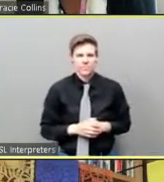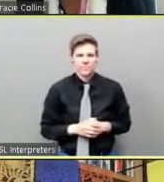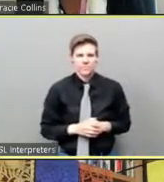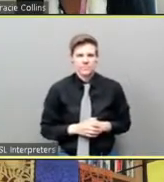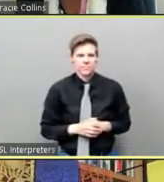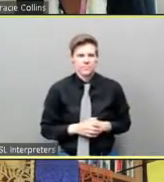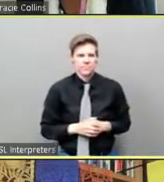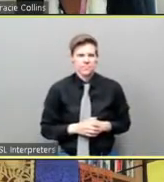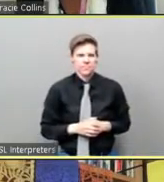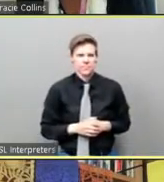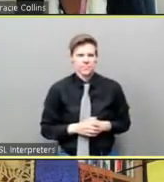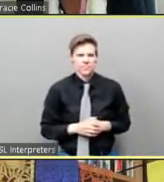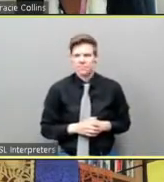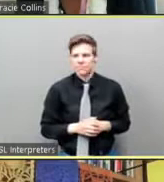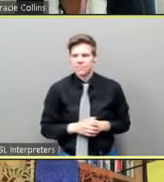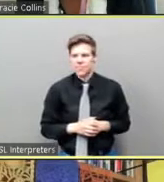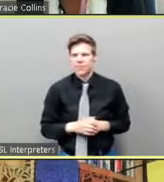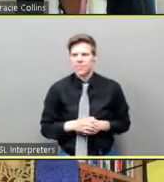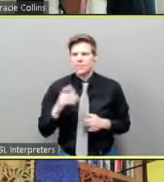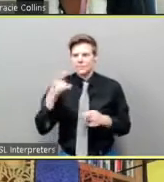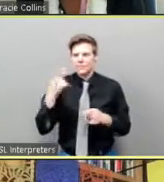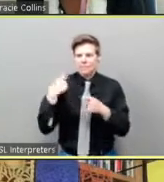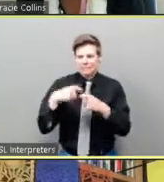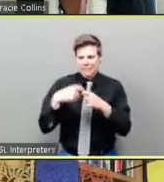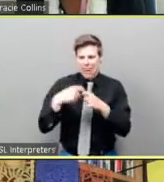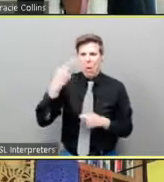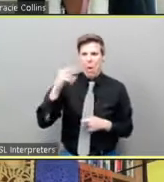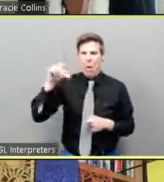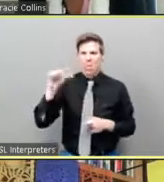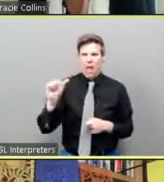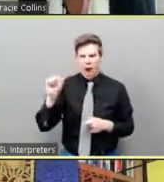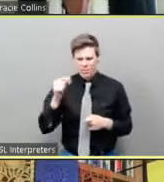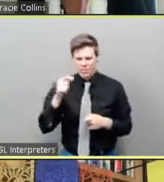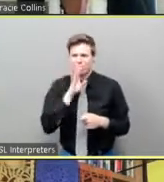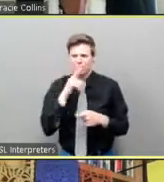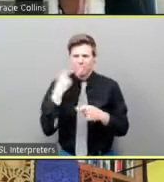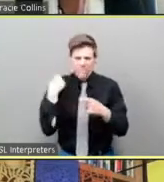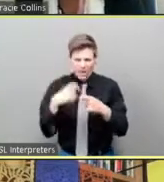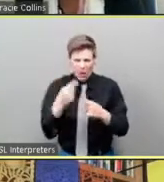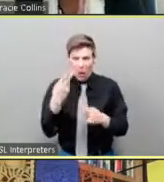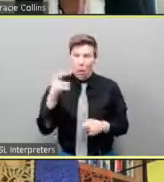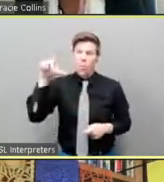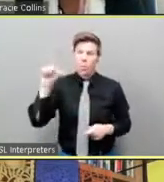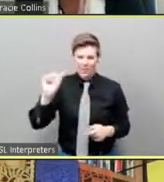comes so parted in high school uh thomason csd peek online literacy that